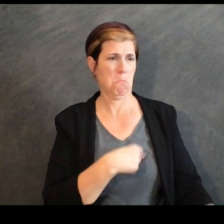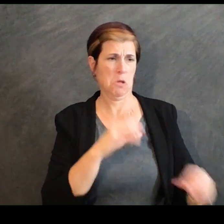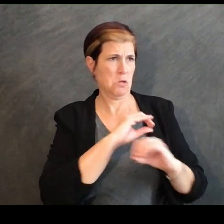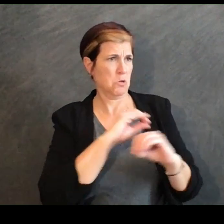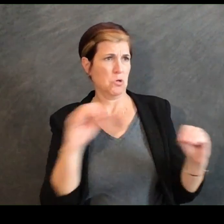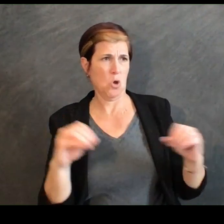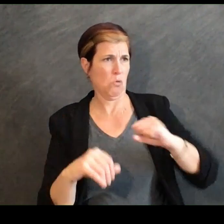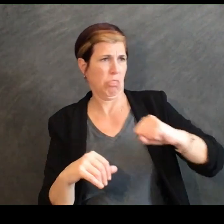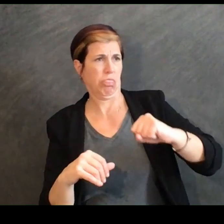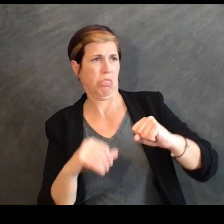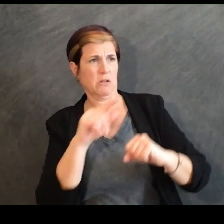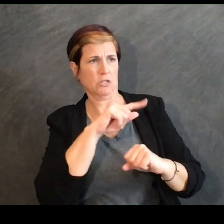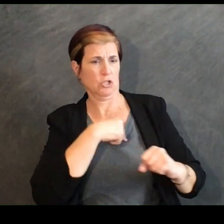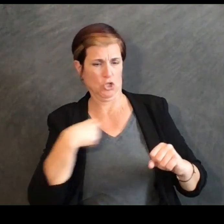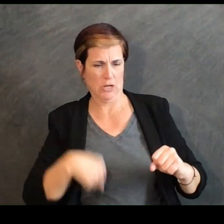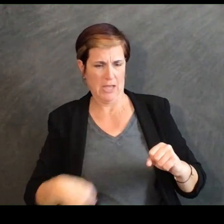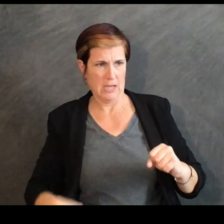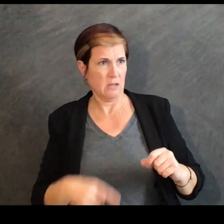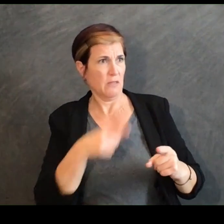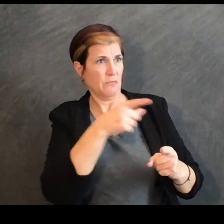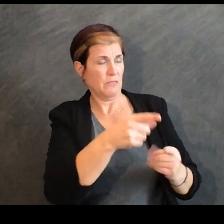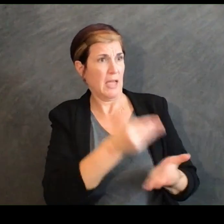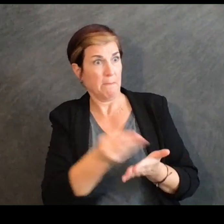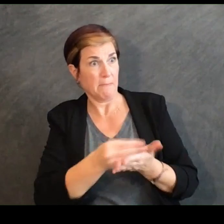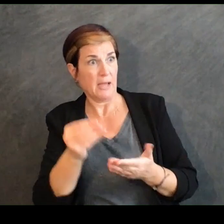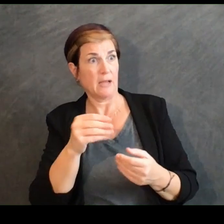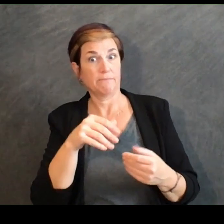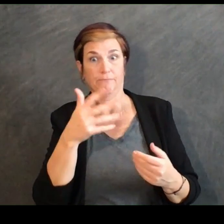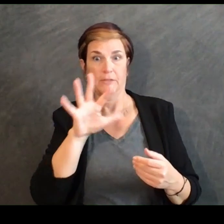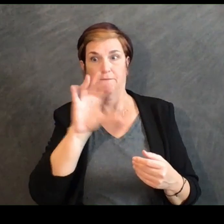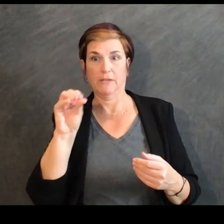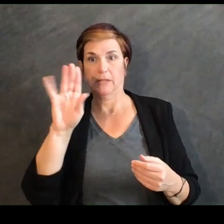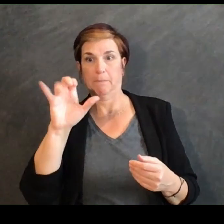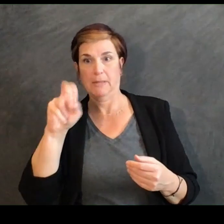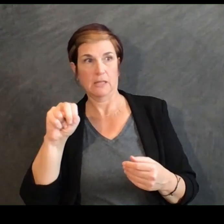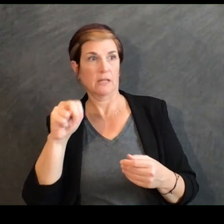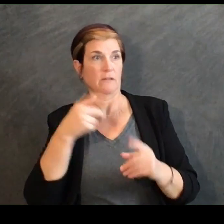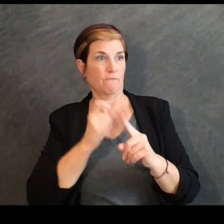dollars worth of goods and 50 billion from our farmers and it's a great deal